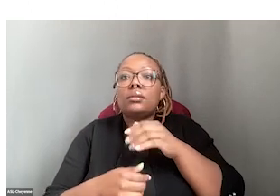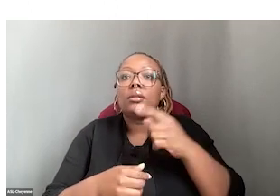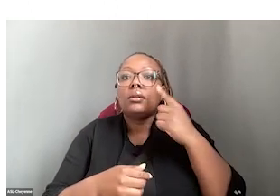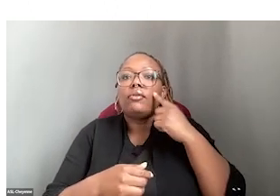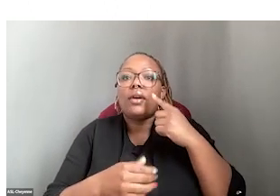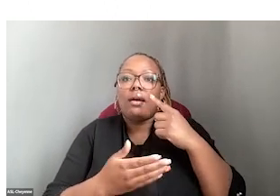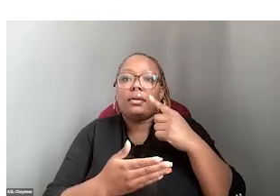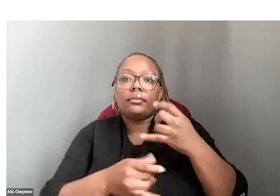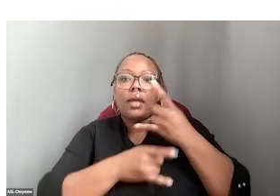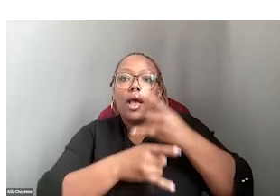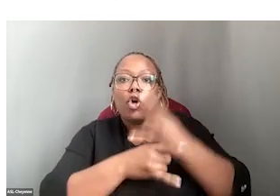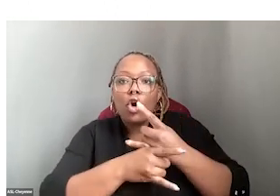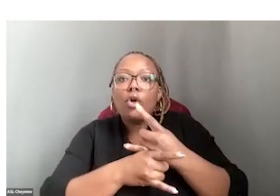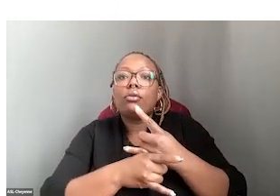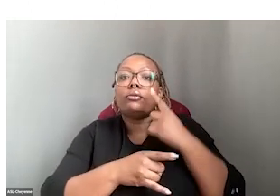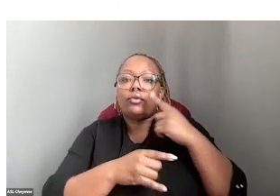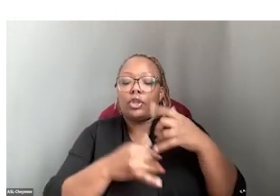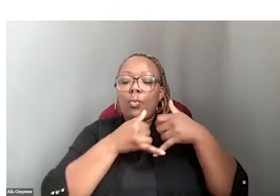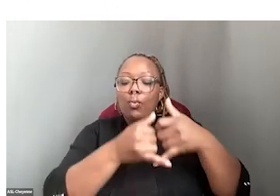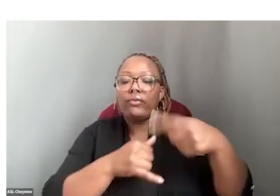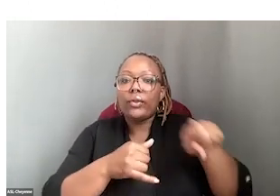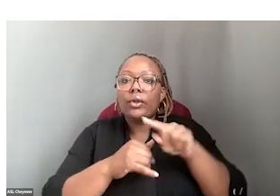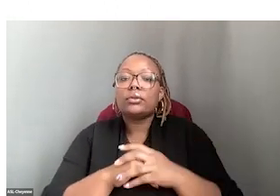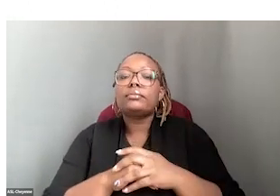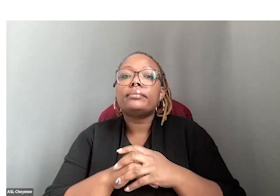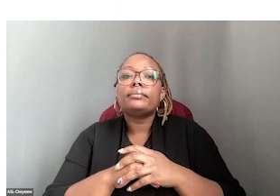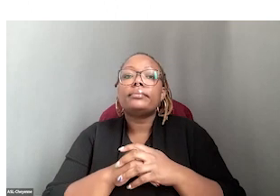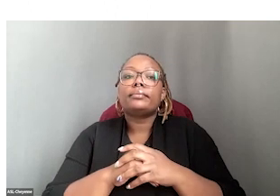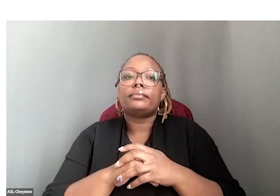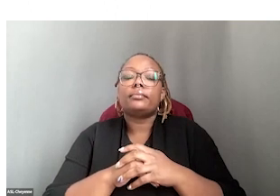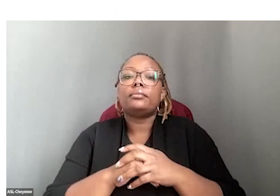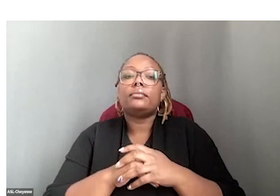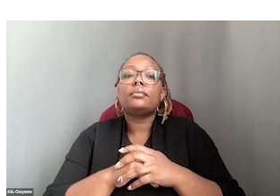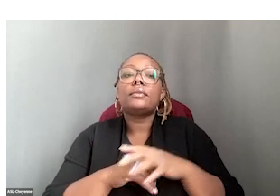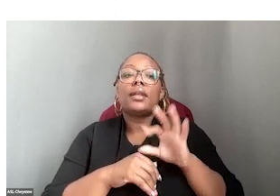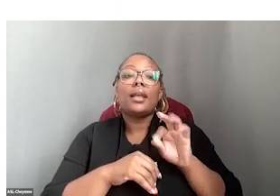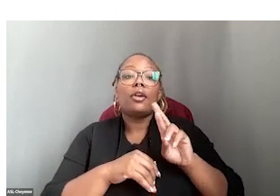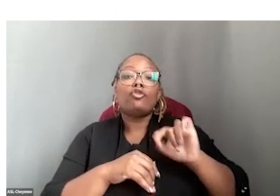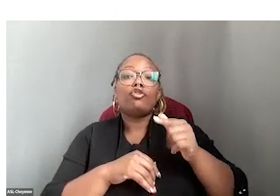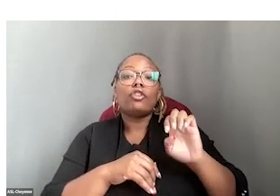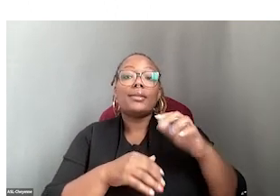Fringe benefits; this one is tricky. Please make sure you have your fringe benefits in order.